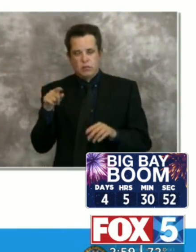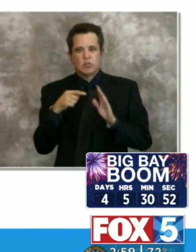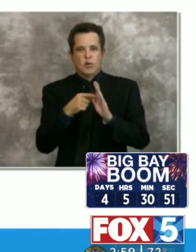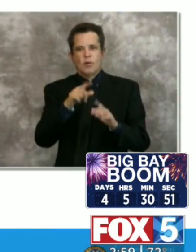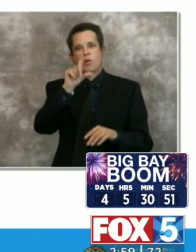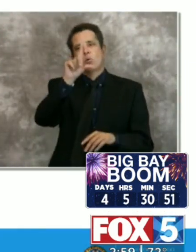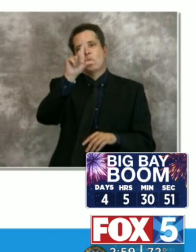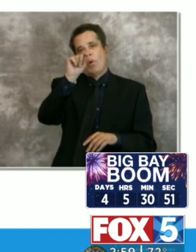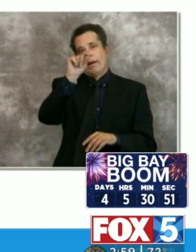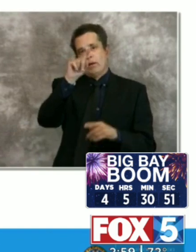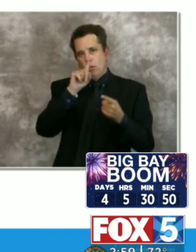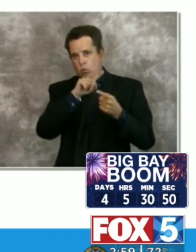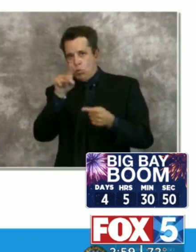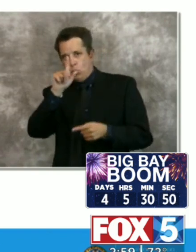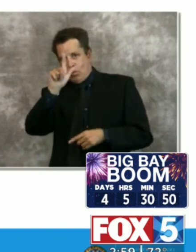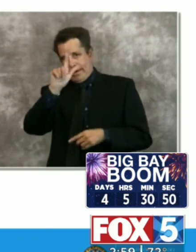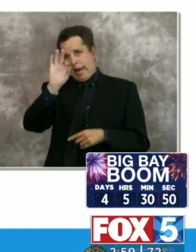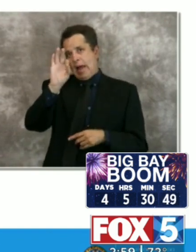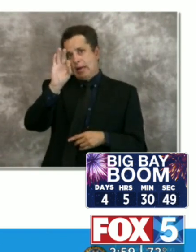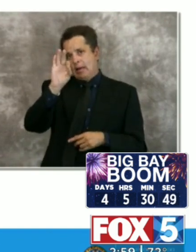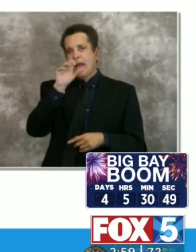GROUPS IN THIS AGE RANGE THE